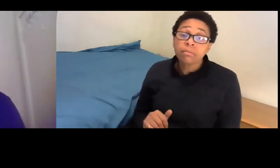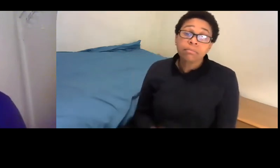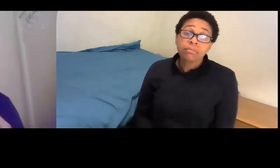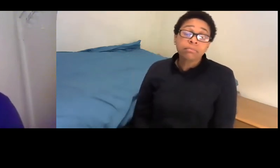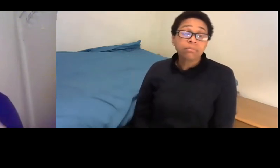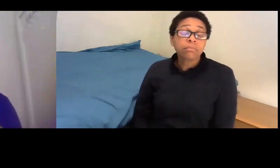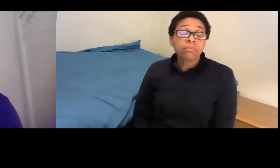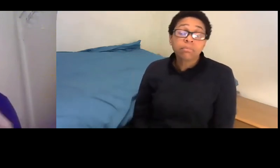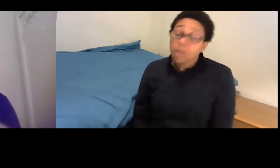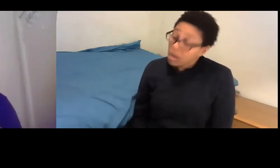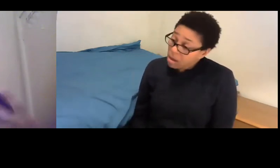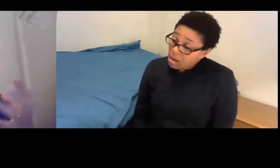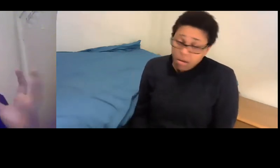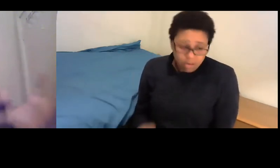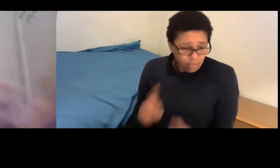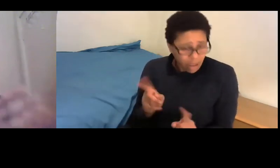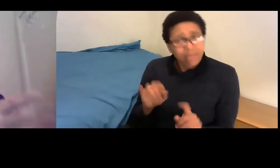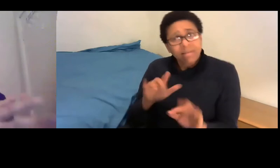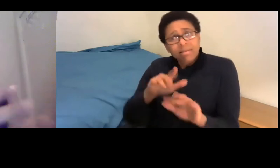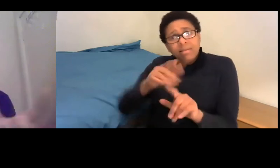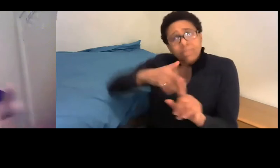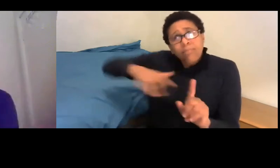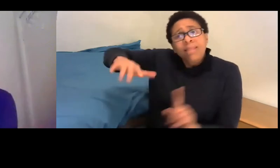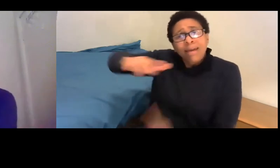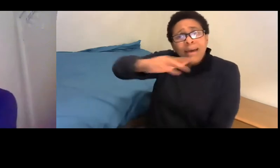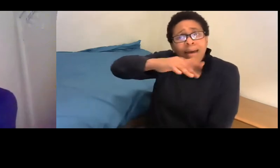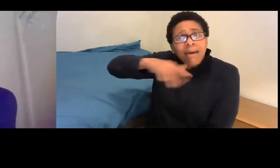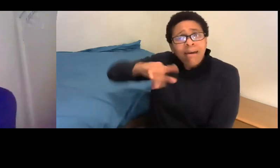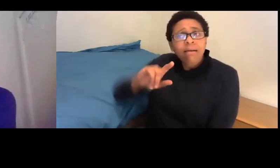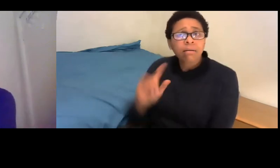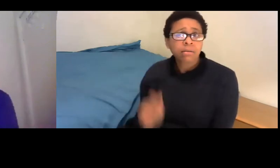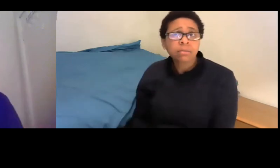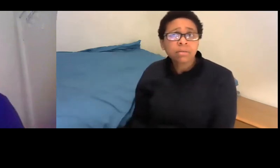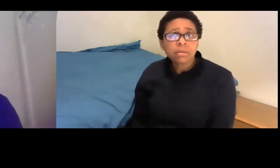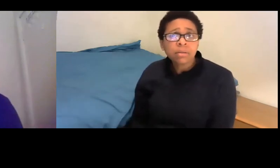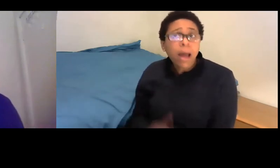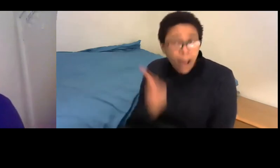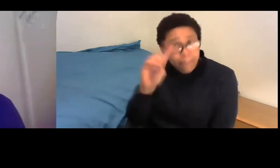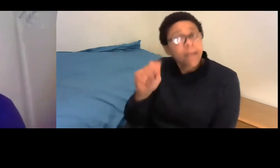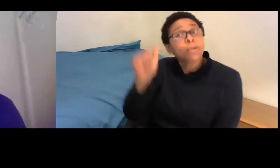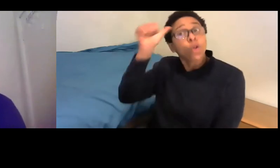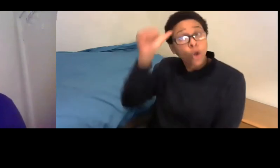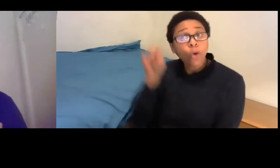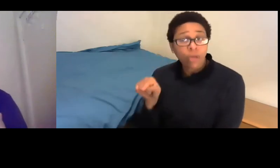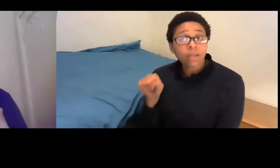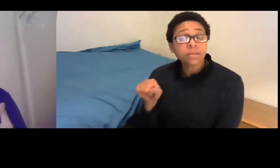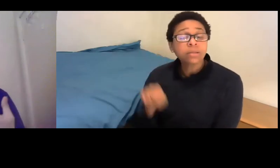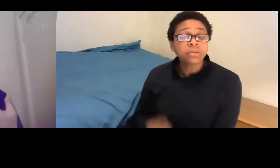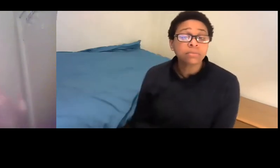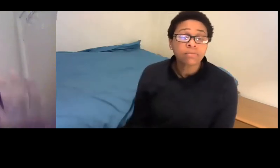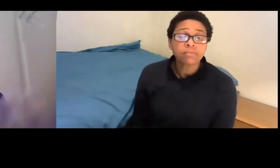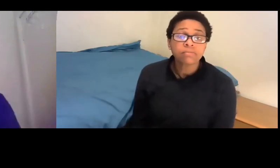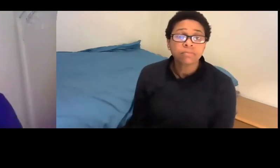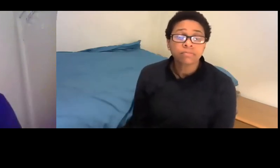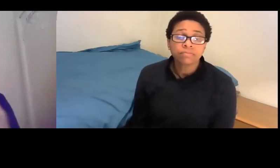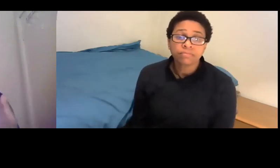nevertheless ways that they were, they became intelligible to the people around them and to themselves. So it always creates